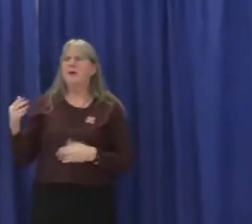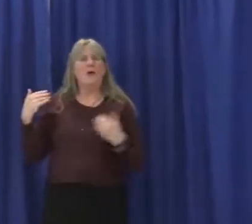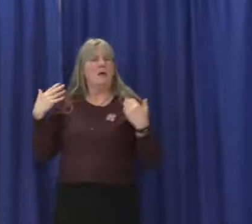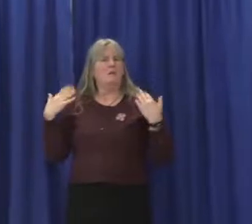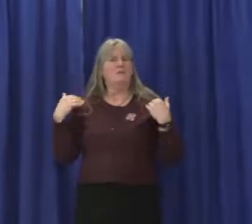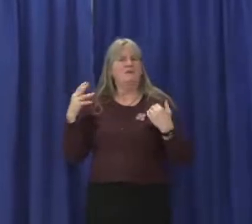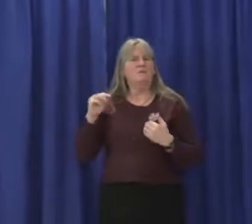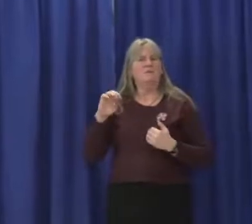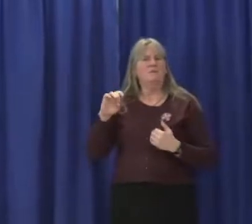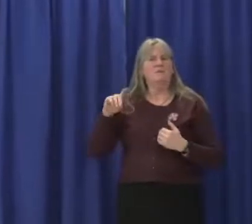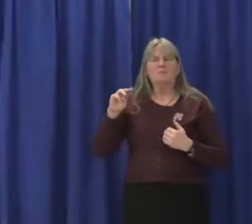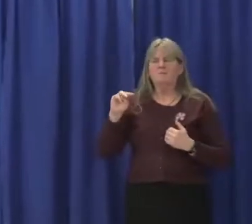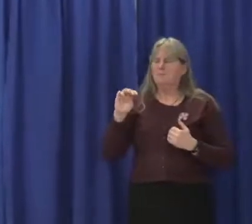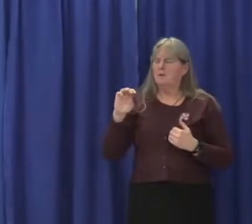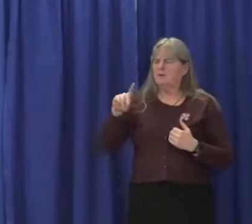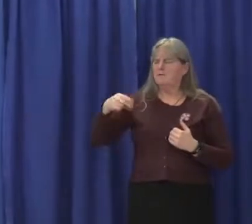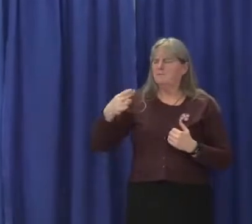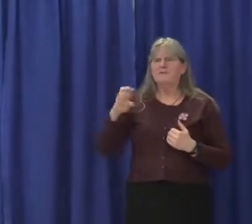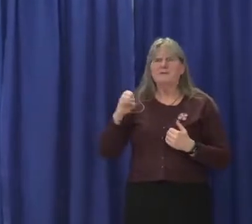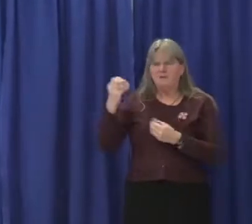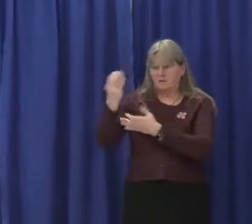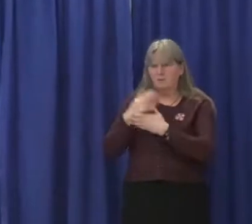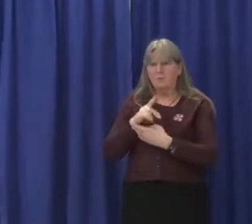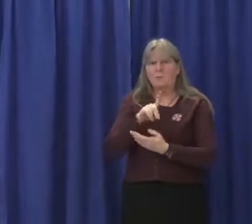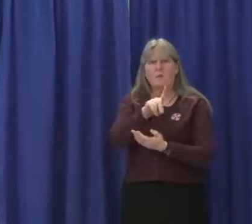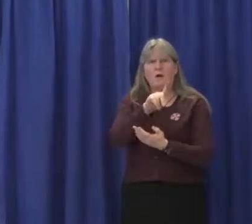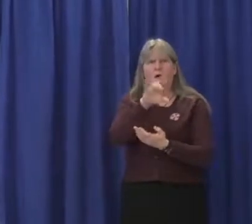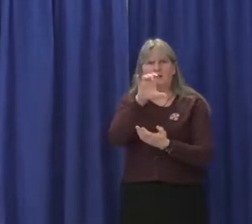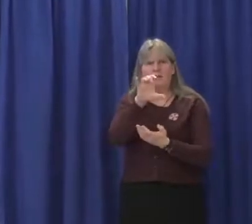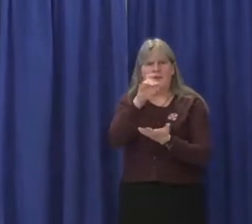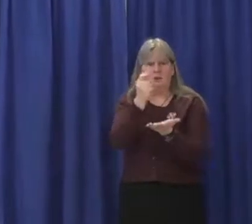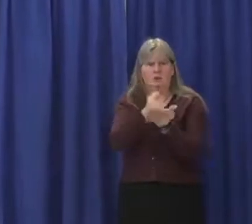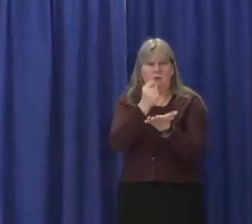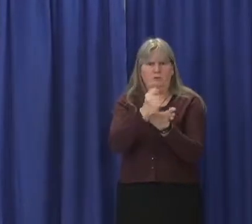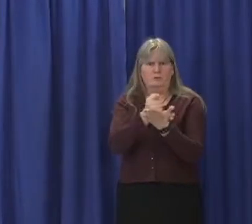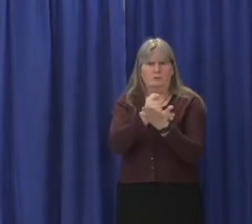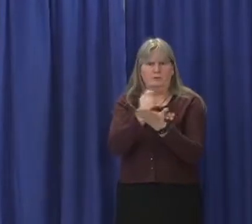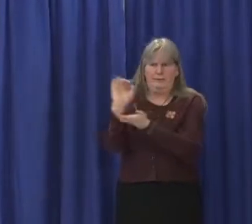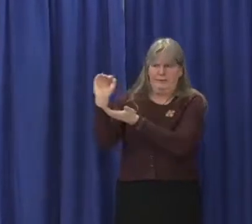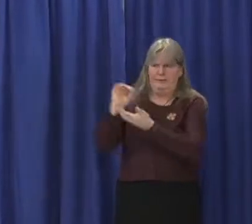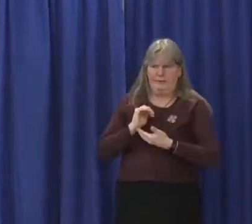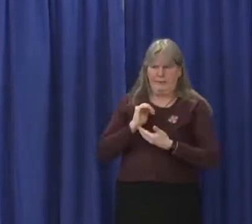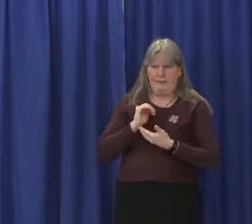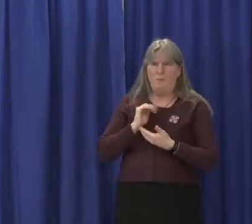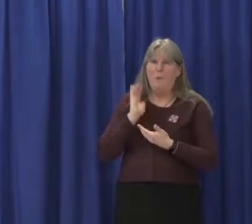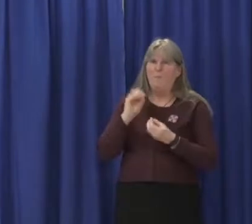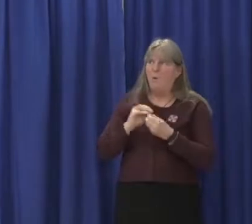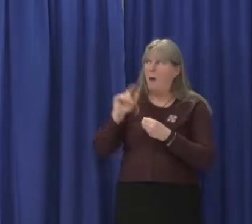are expecting to receive 100 treatment courses initially, with more to come as the